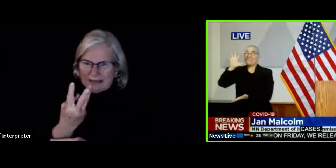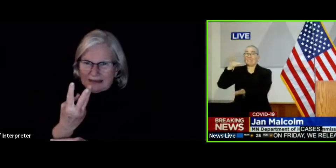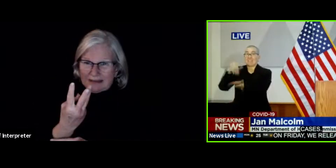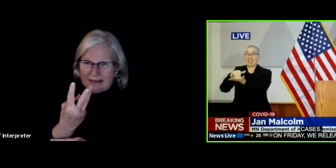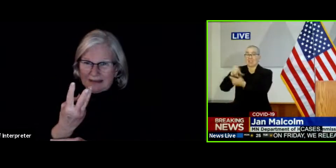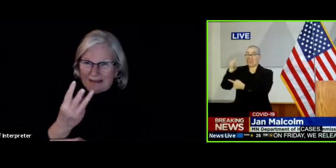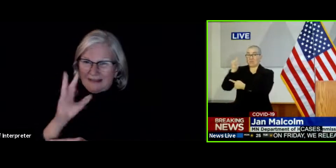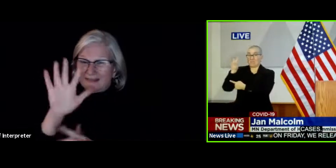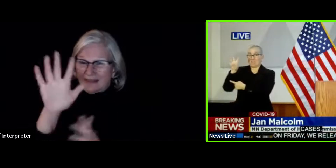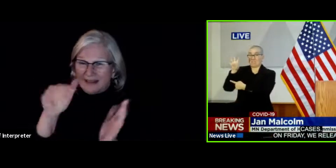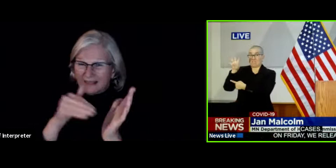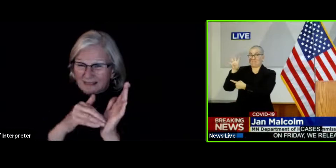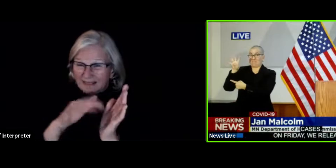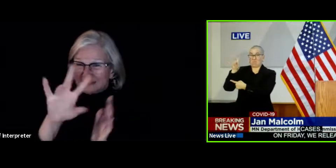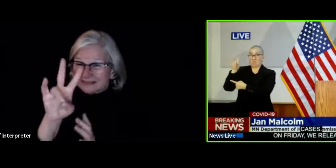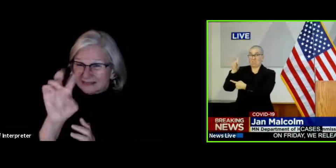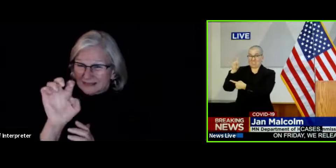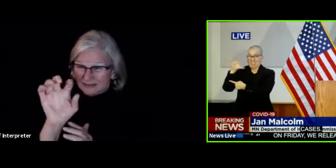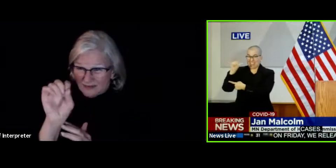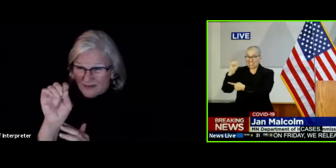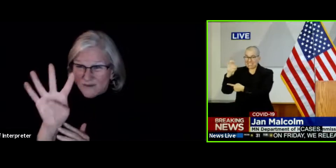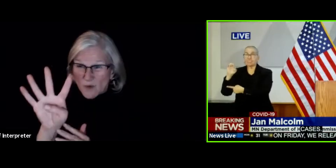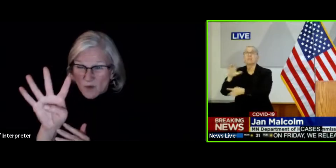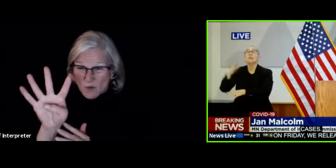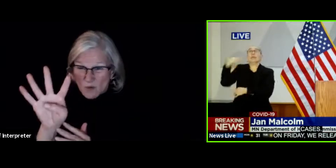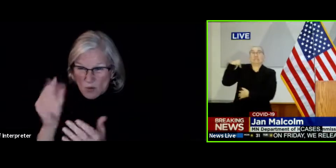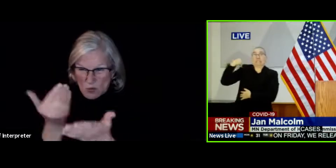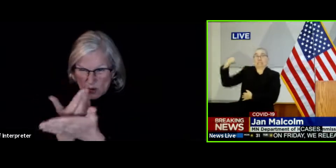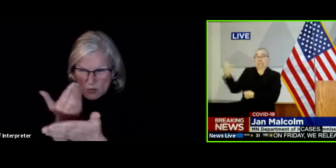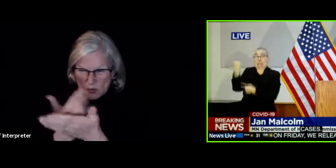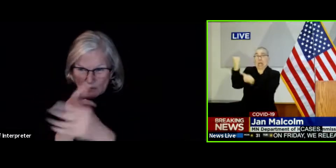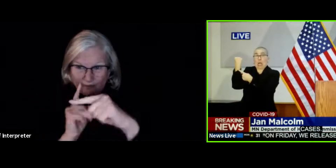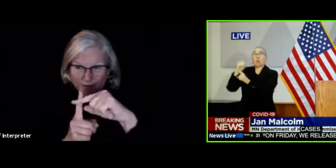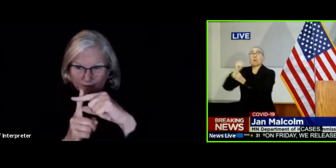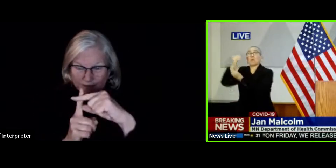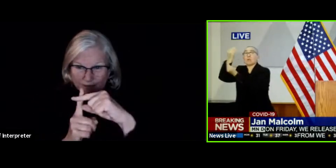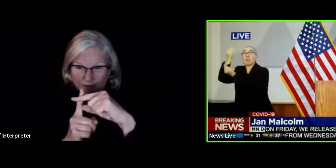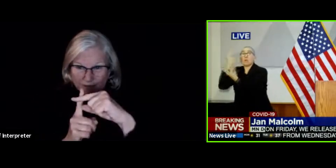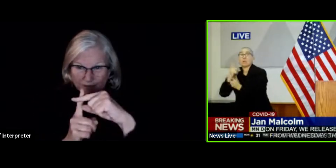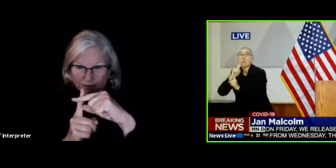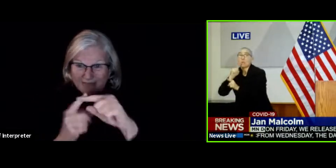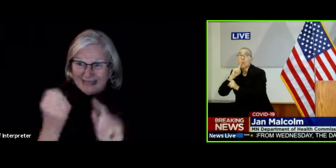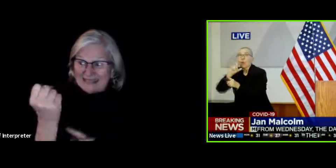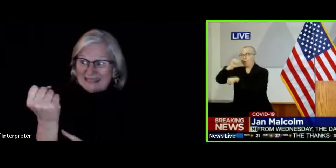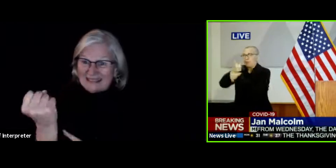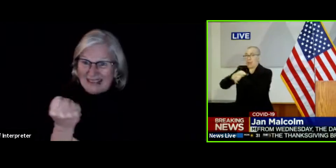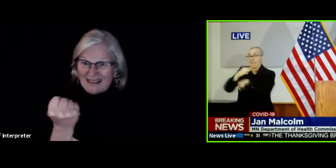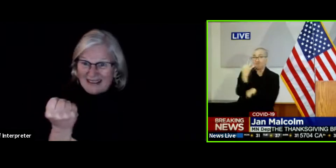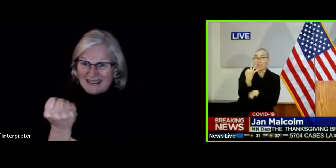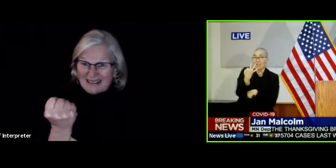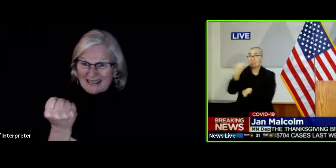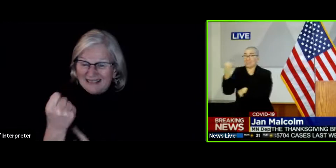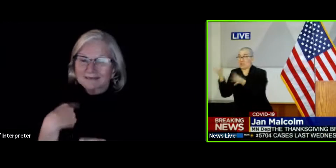FRIDAY. ON SATURDAY, WE REPORTED TWO-DAYS' WORTH OF DATA TOGETHER, FROM THURSDAY, THE HOLIDAY